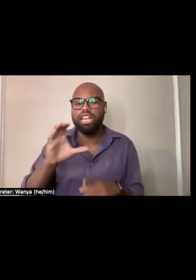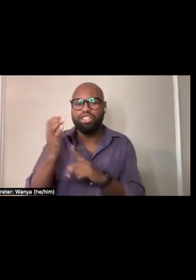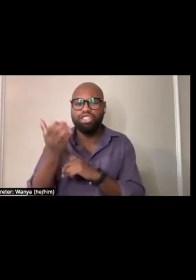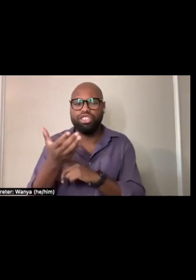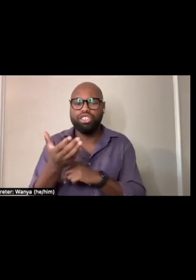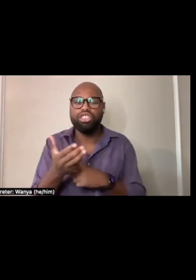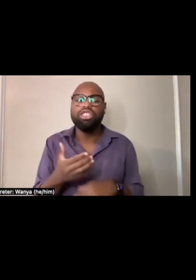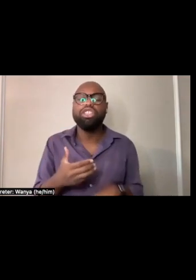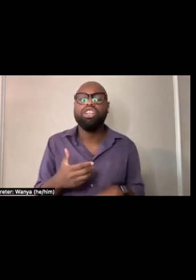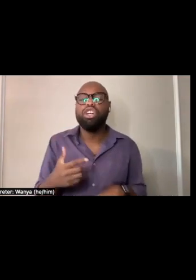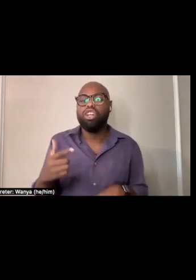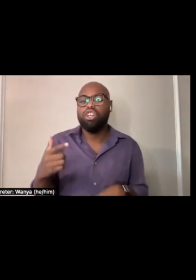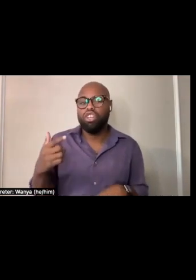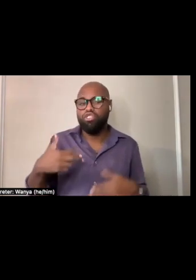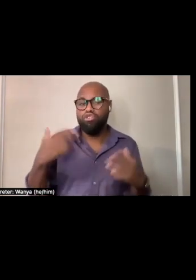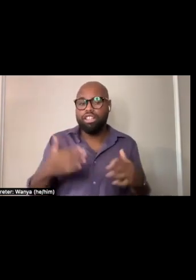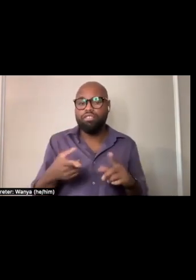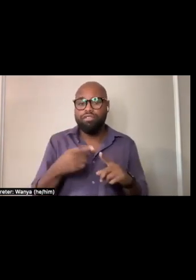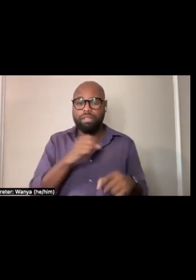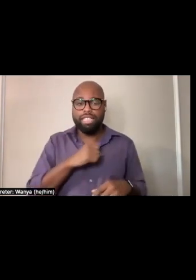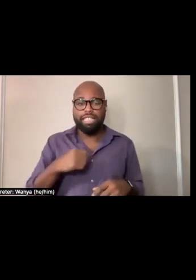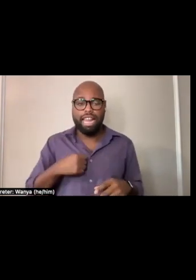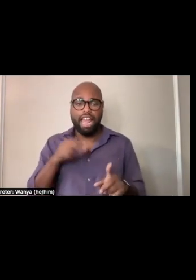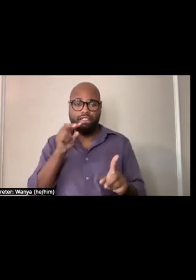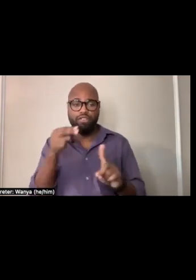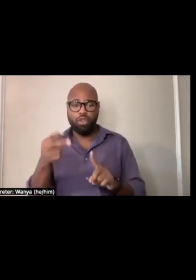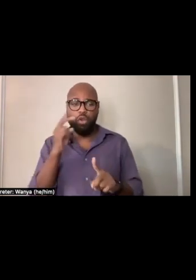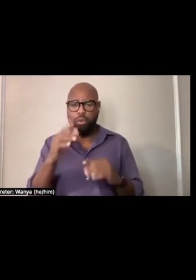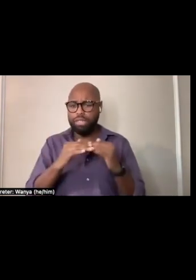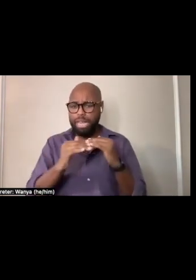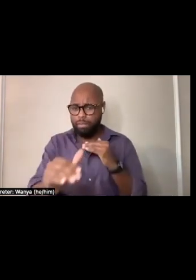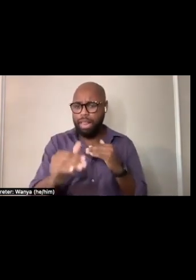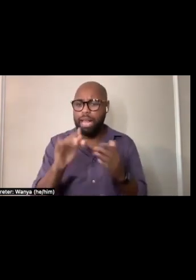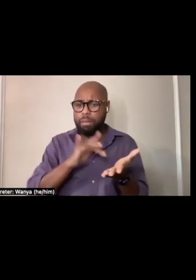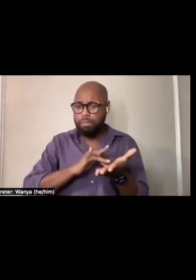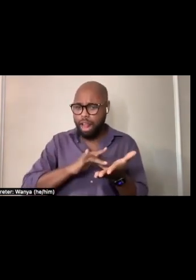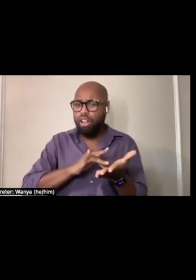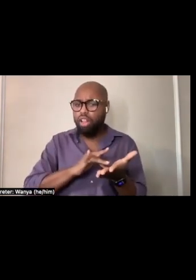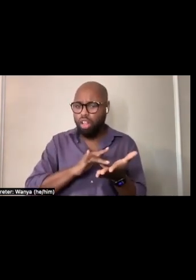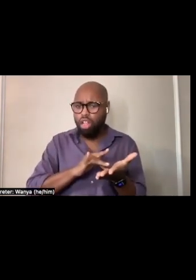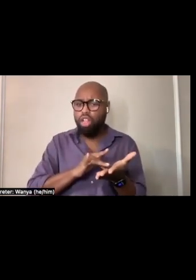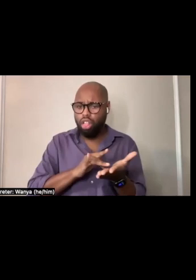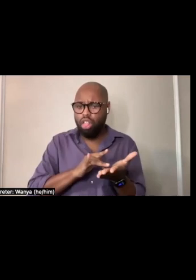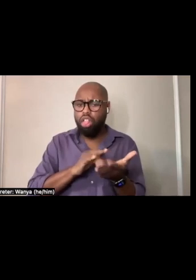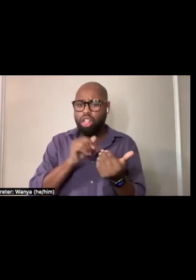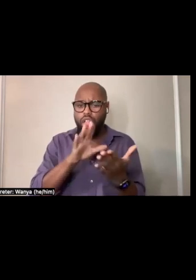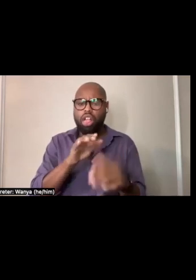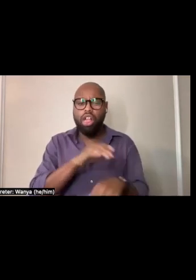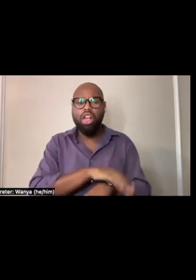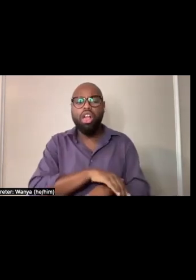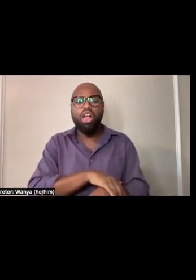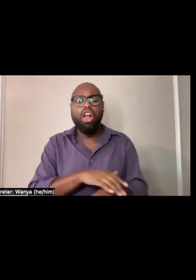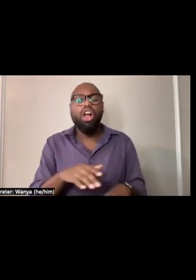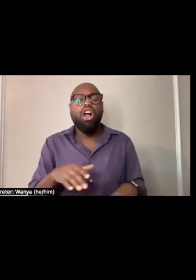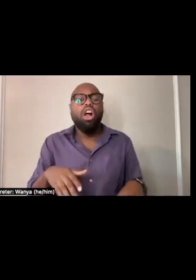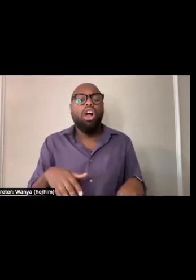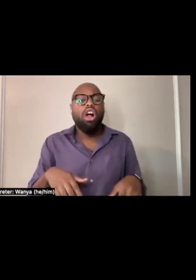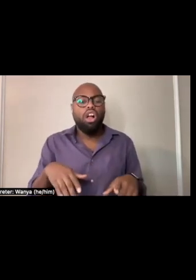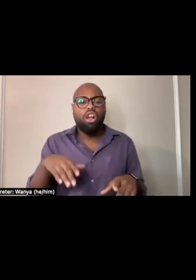of view, we're stabilized medically. The Cardia Health, the organization that was providing health care,